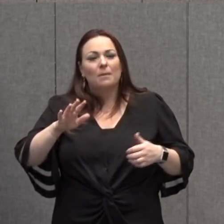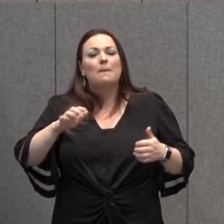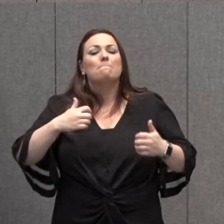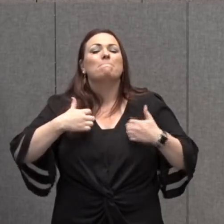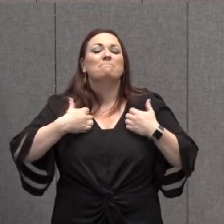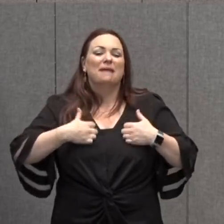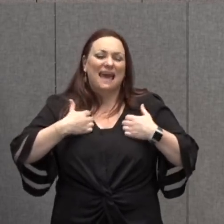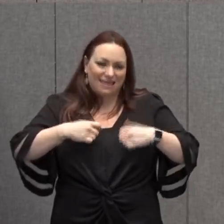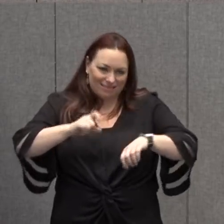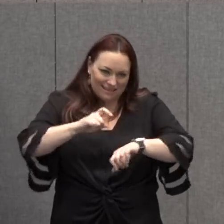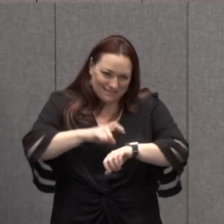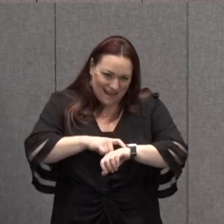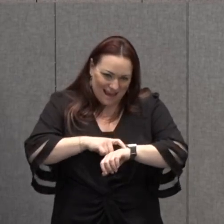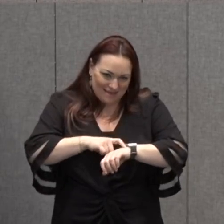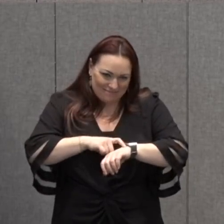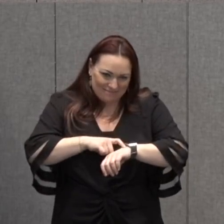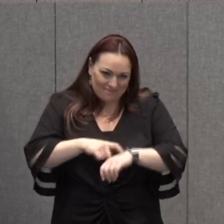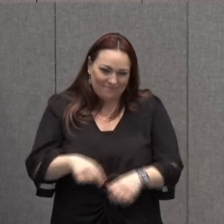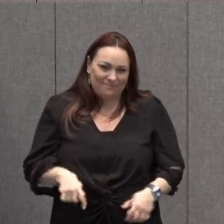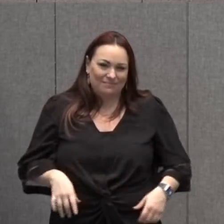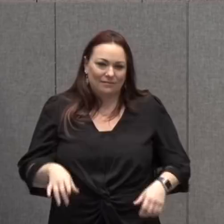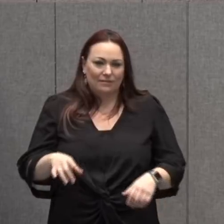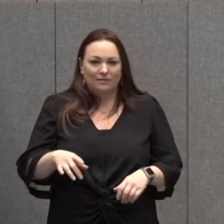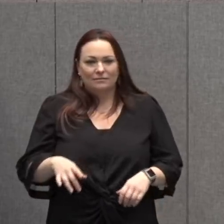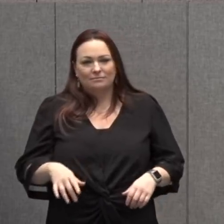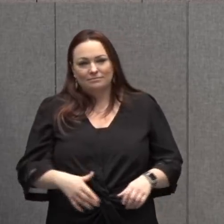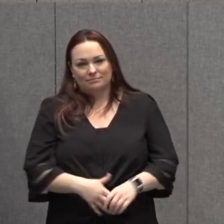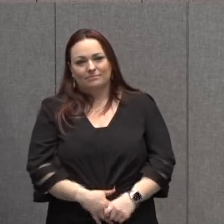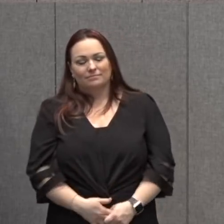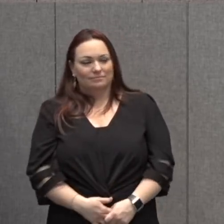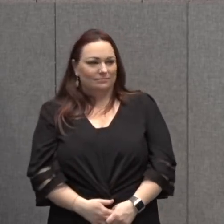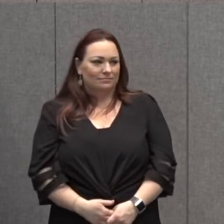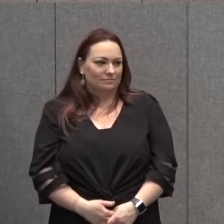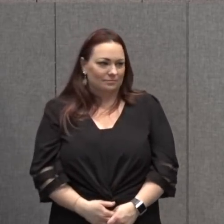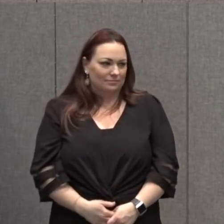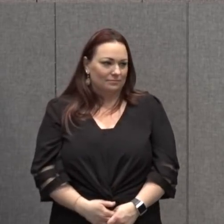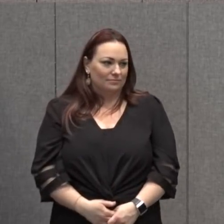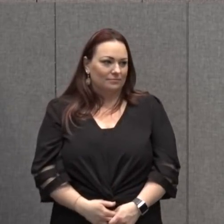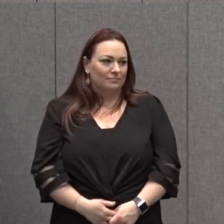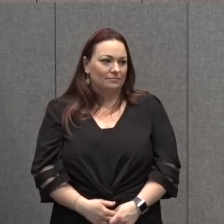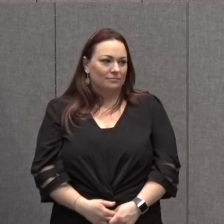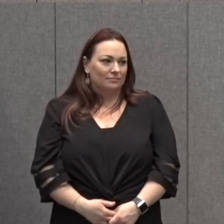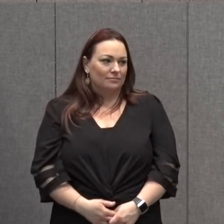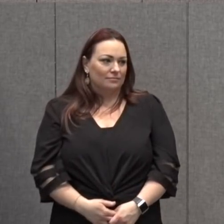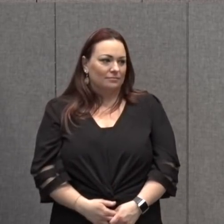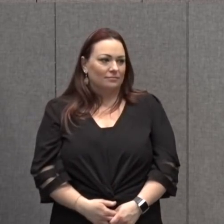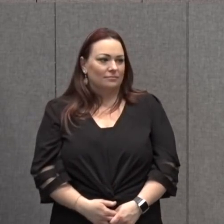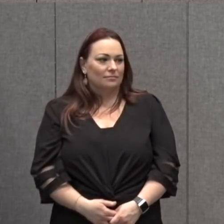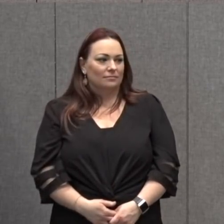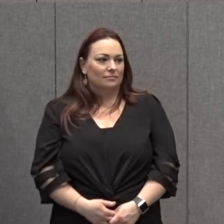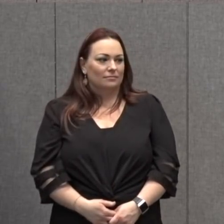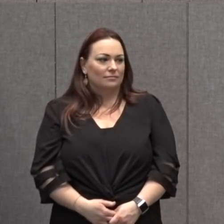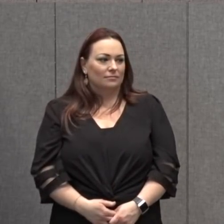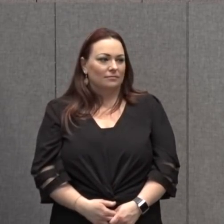Oh, 'cause I was thinking tub time is kind of. I was, okay. - She still used the bath time and I used the bedtime, so see it does work out.